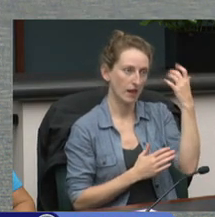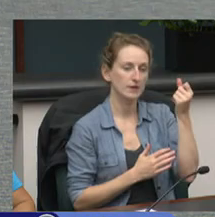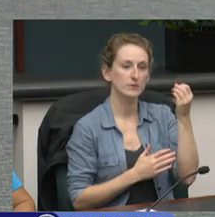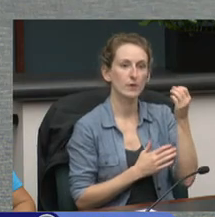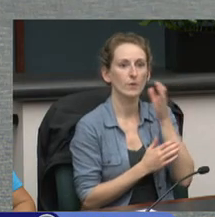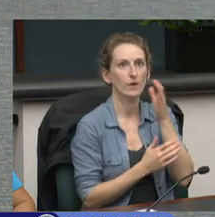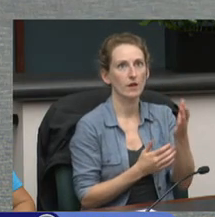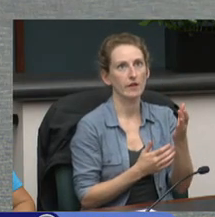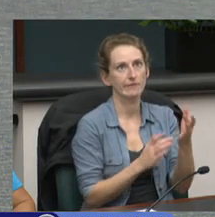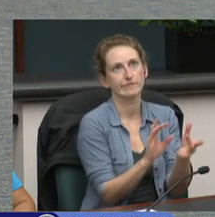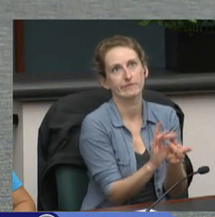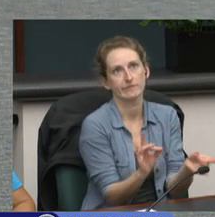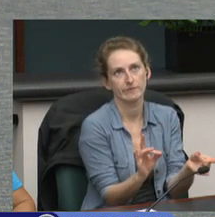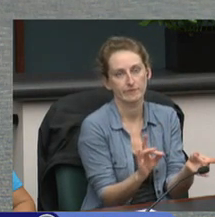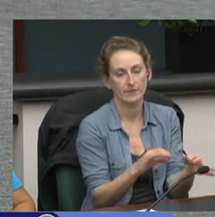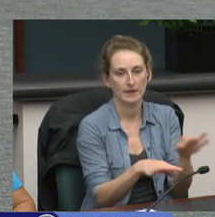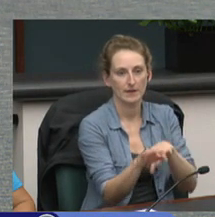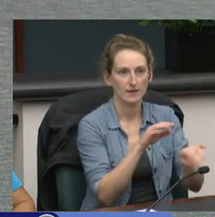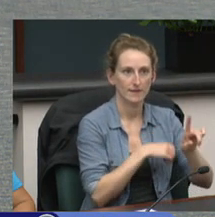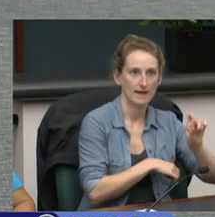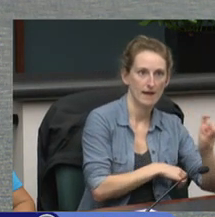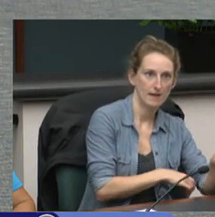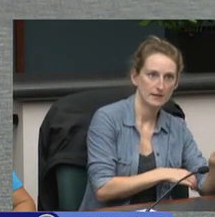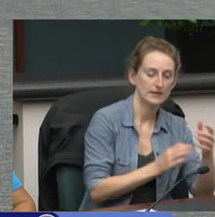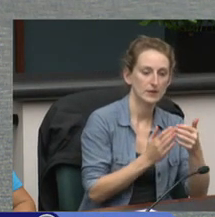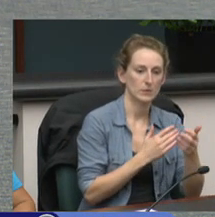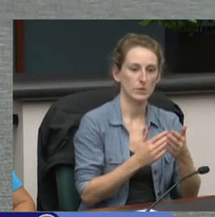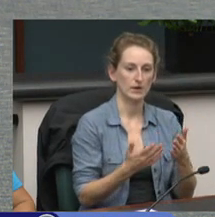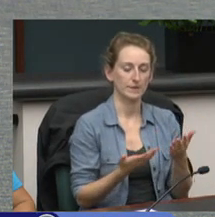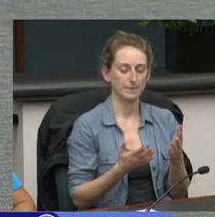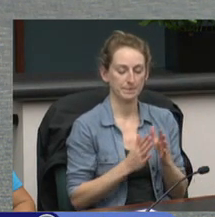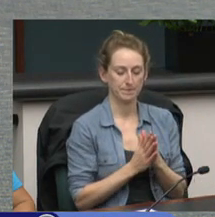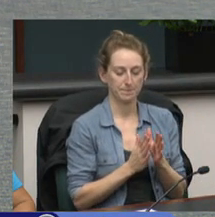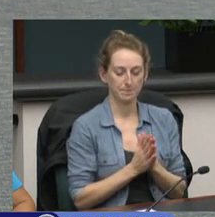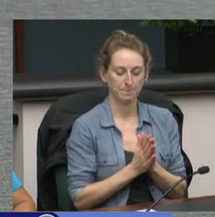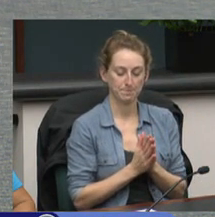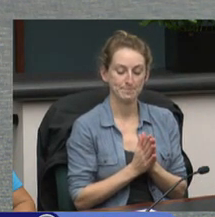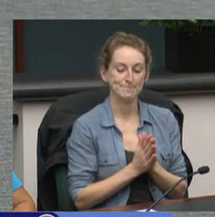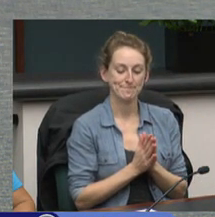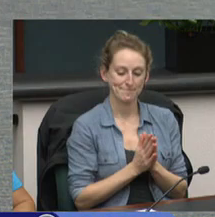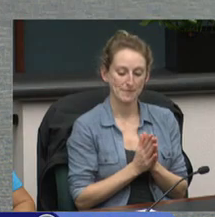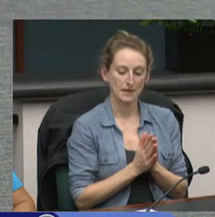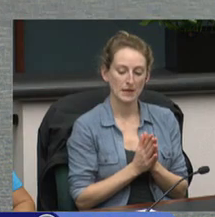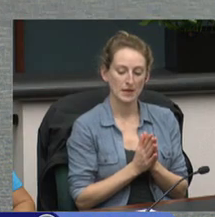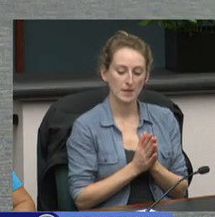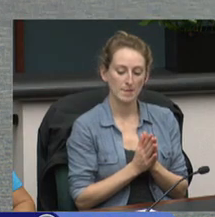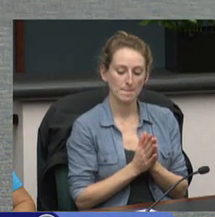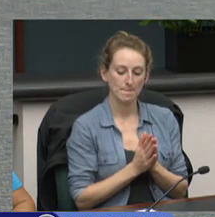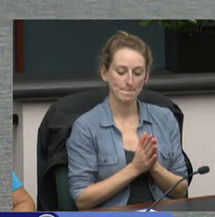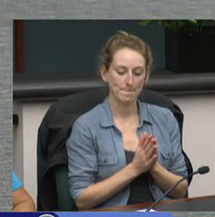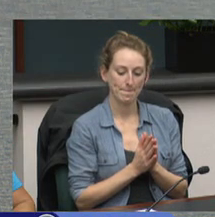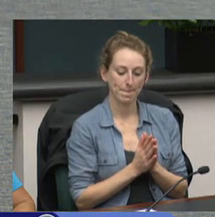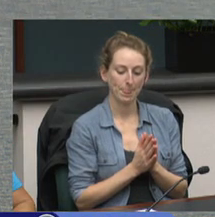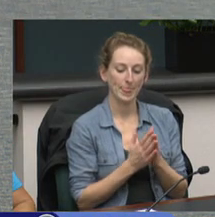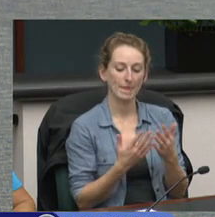I think my question is kind of speak for what my concerns are in the the section